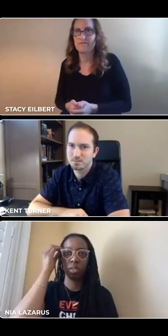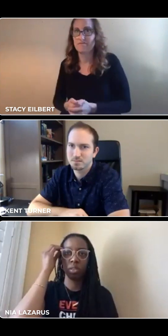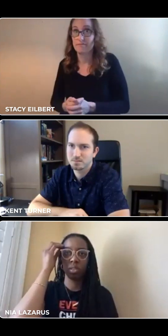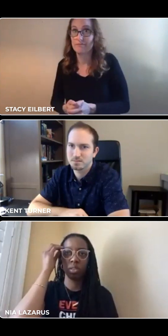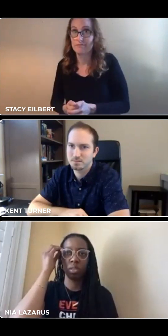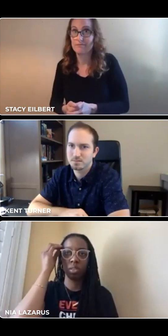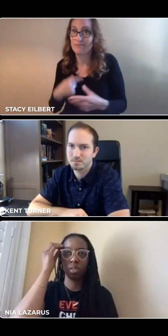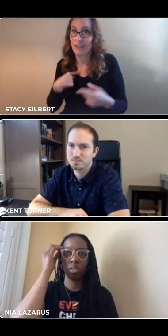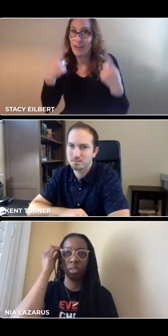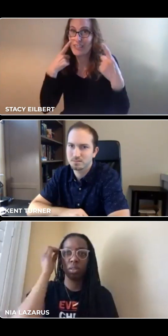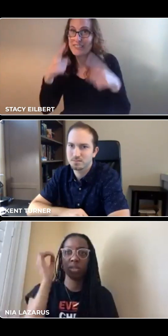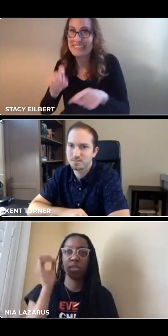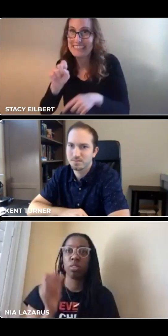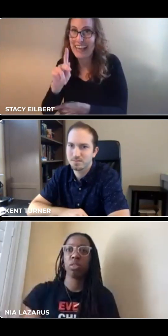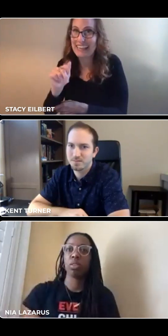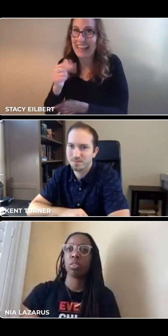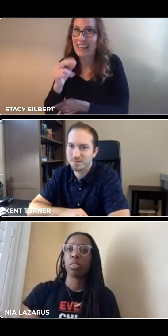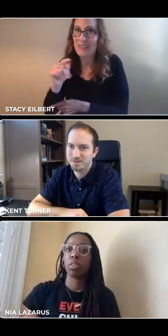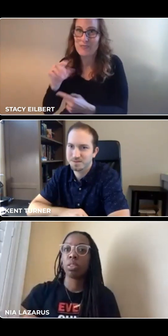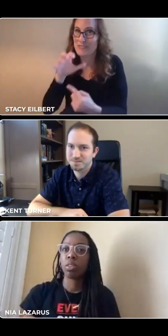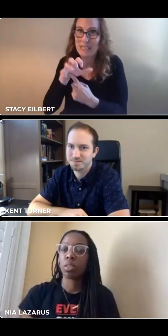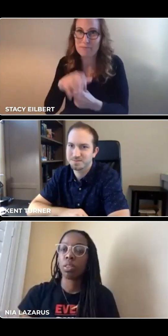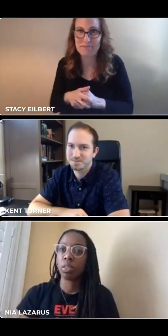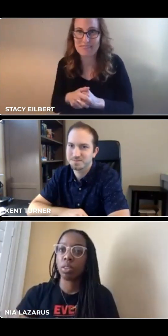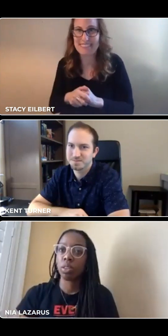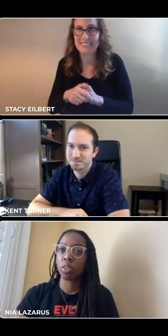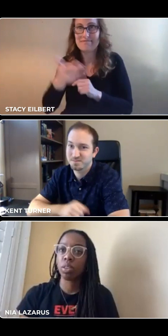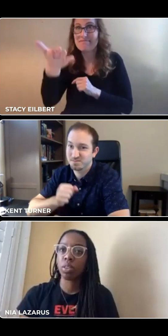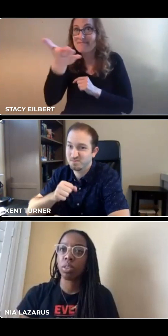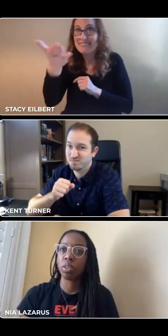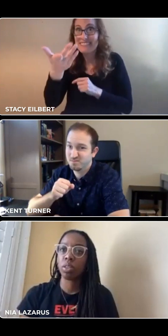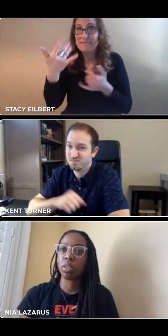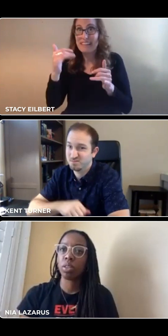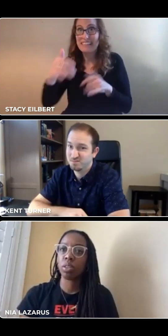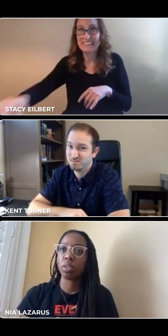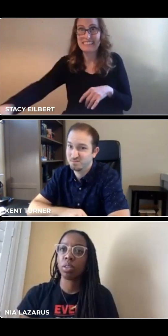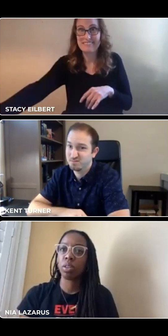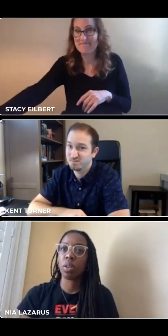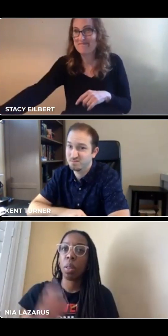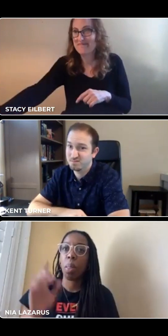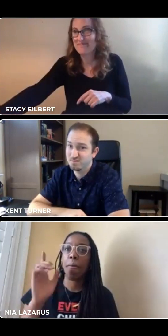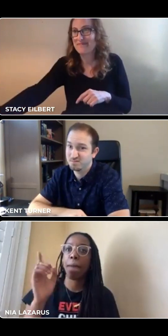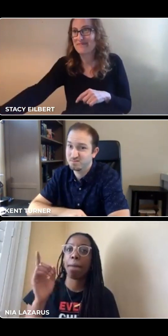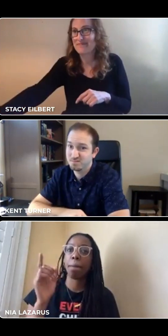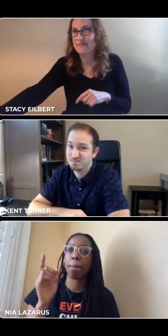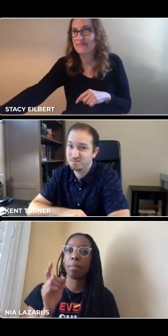great way to review information. I totally agree. Kahoot! is a wonderful game.